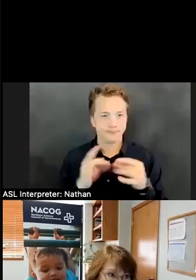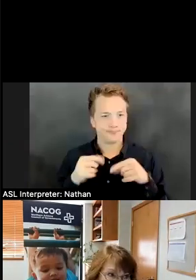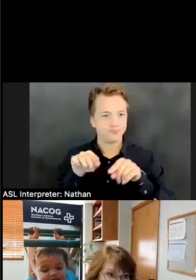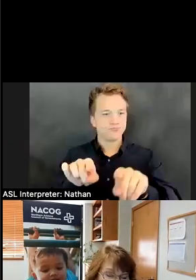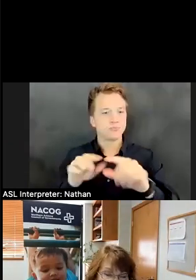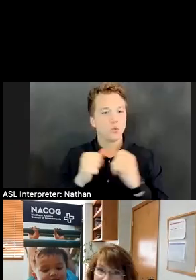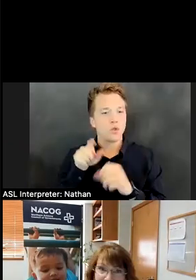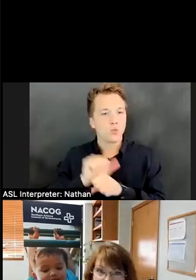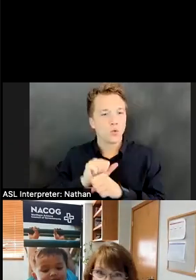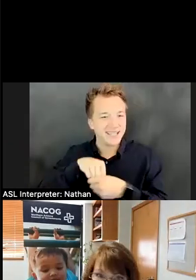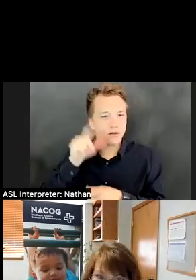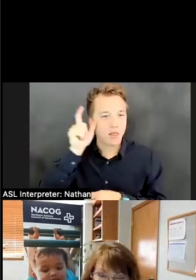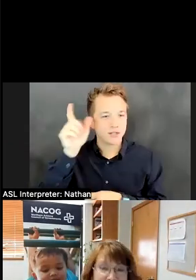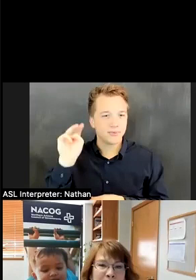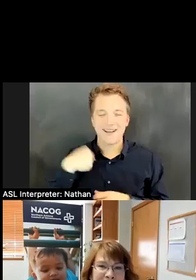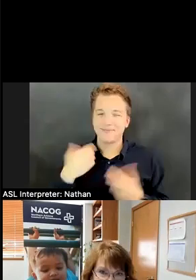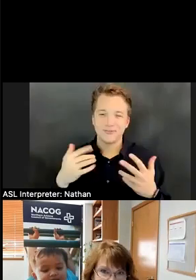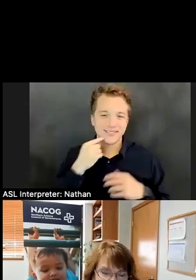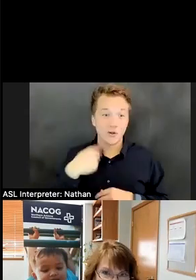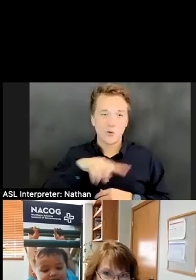As I already said, we're in unprecedented times.